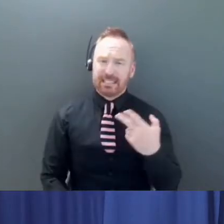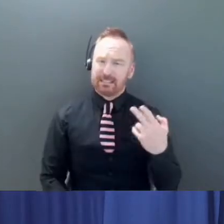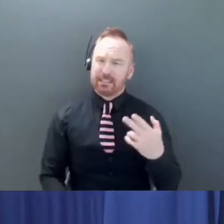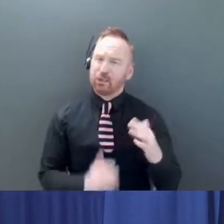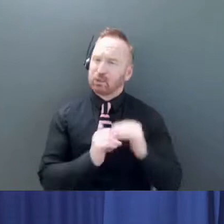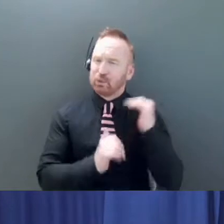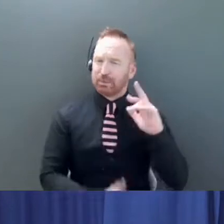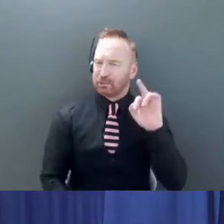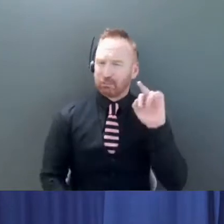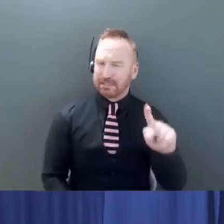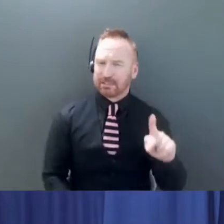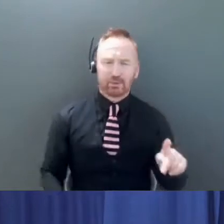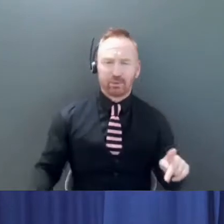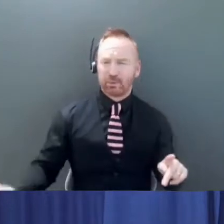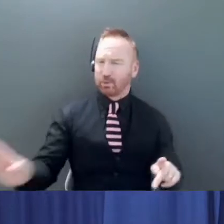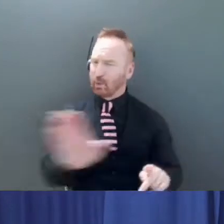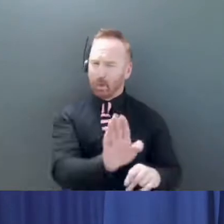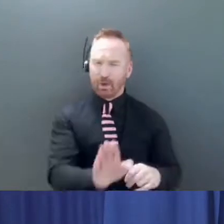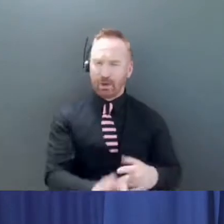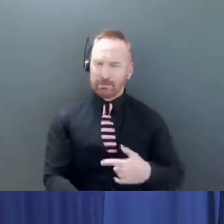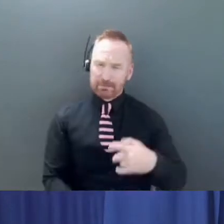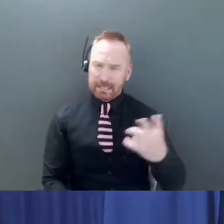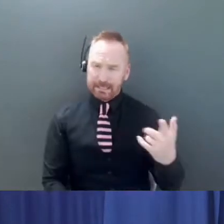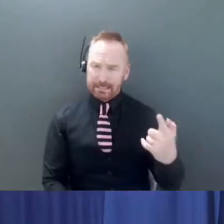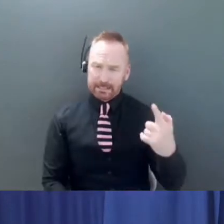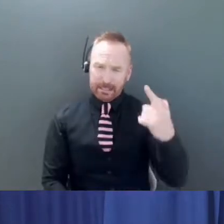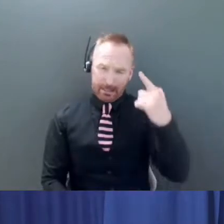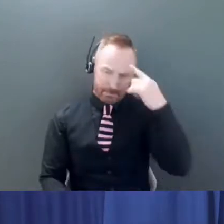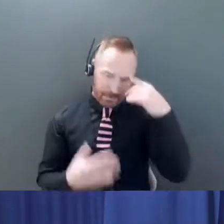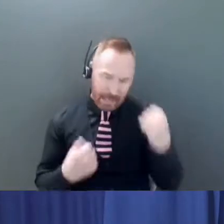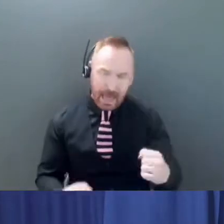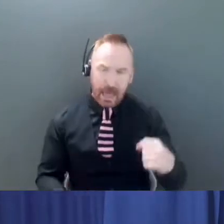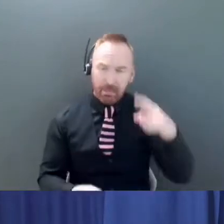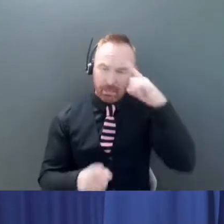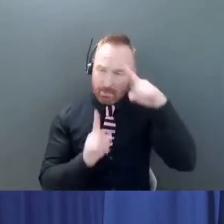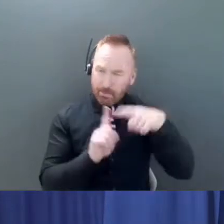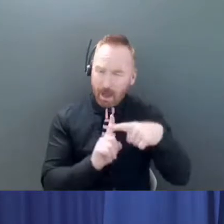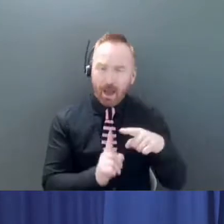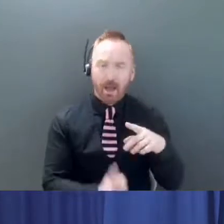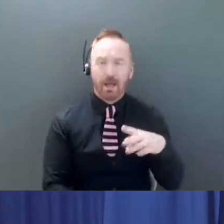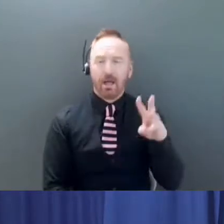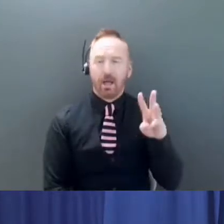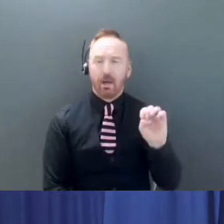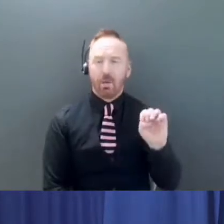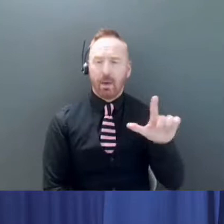reality -- to the ongoing reality of COVID. The risk of lifting quarantine